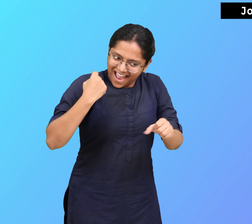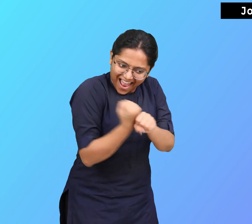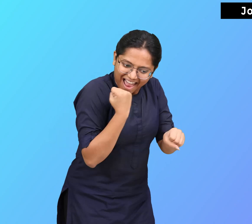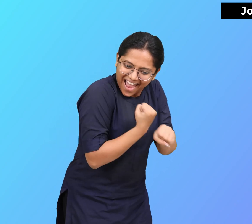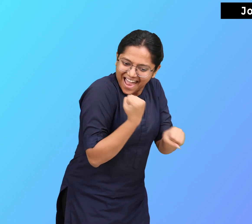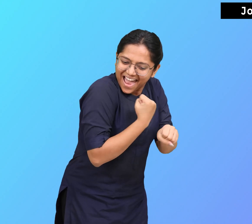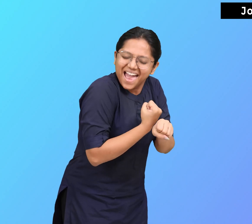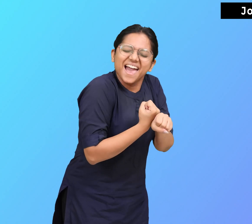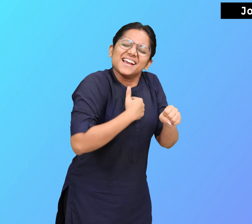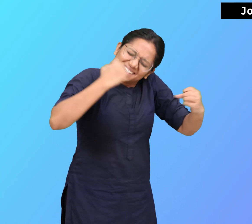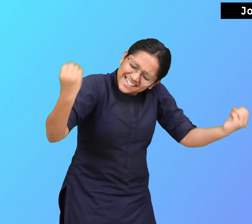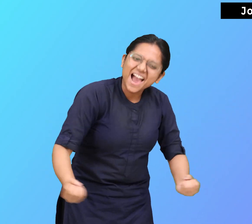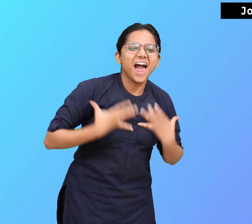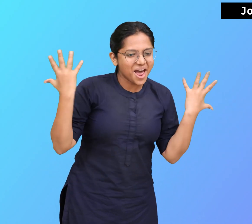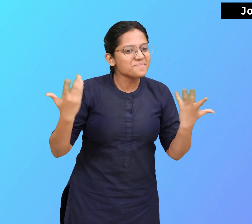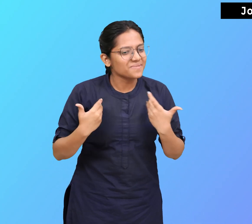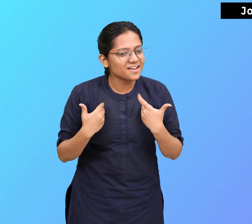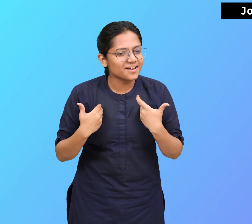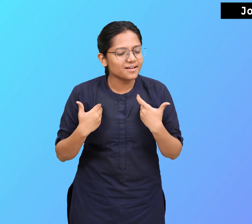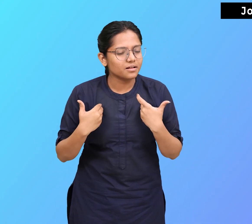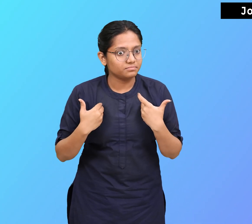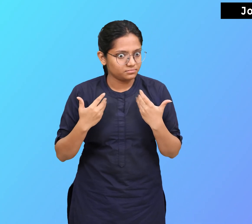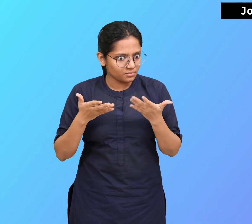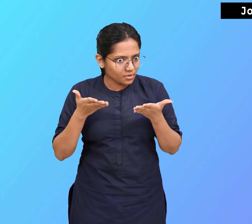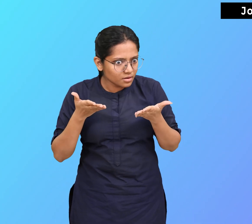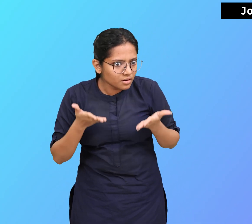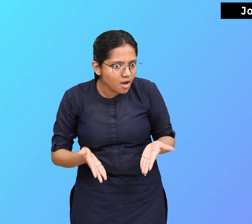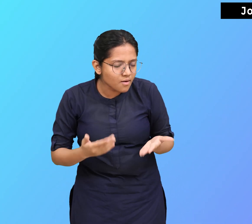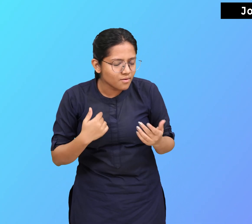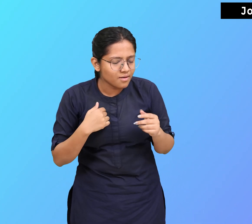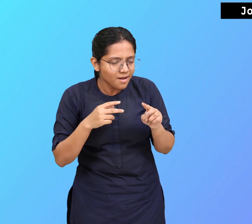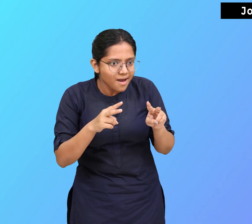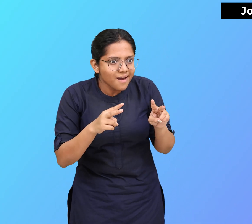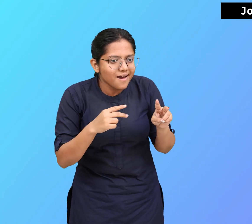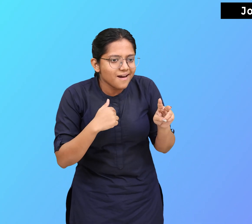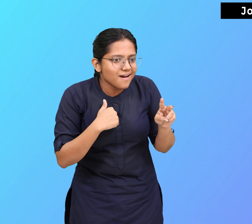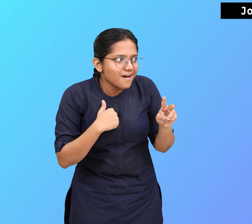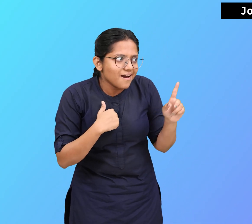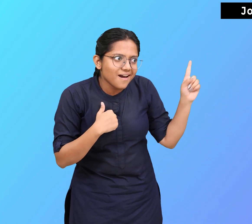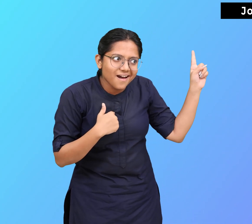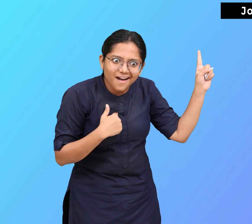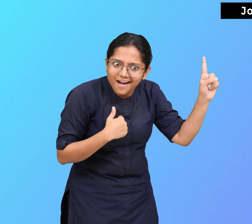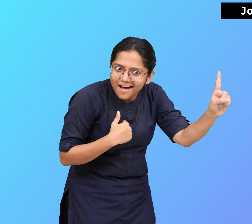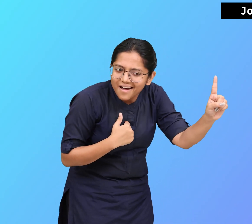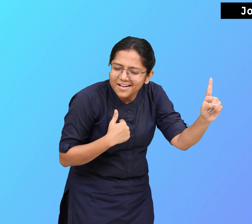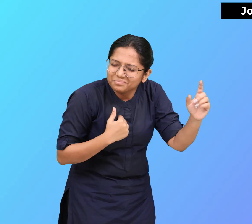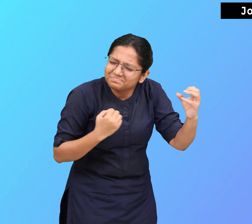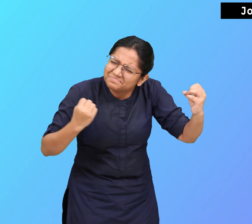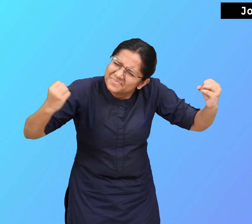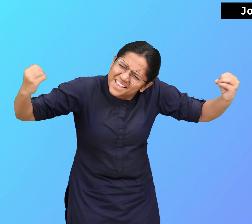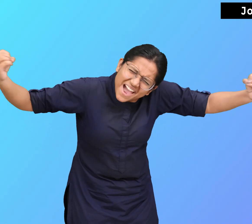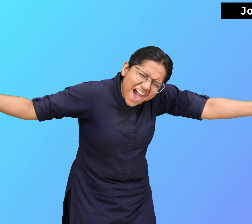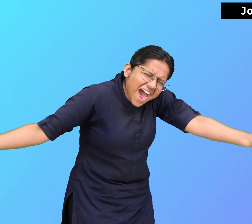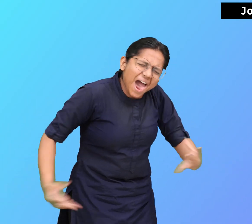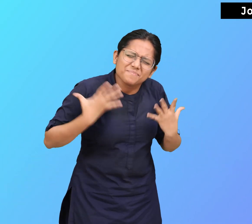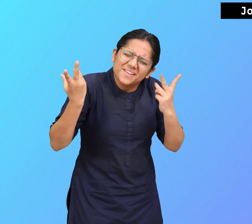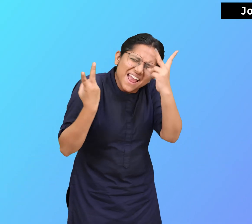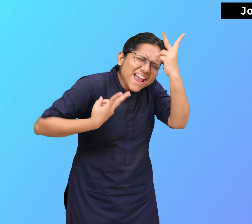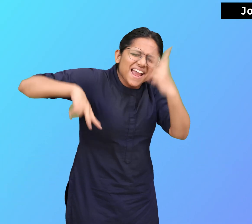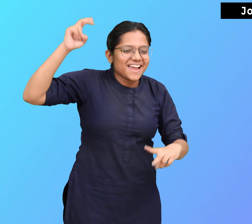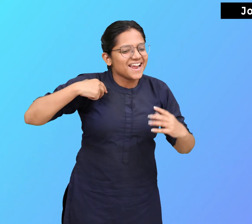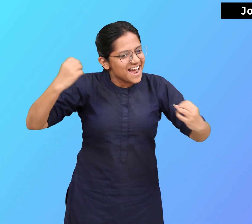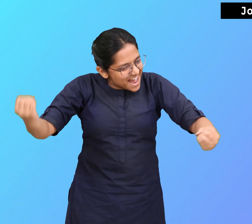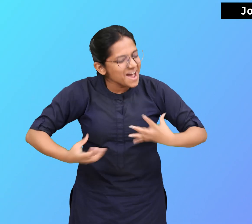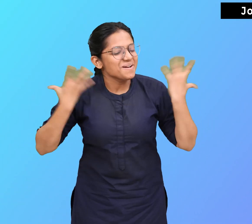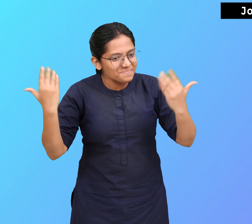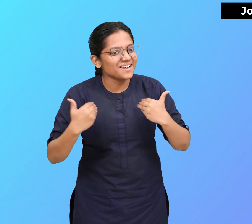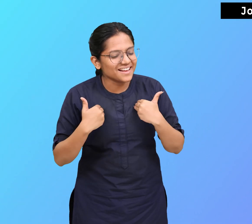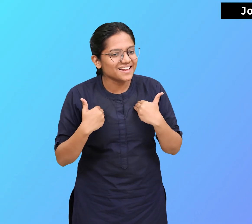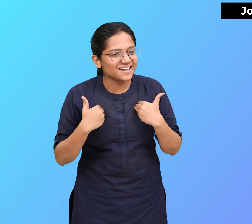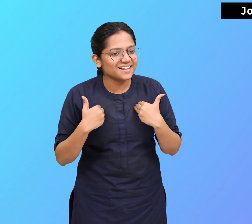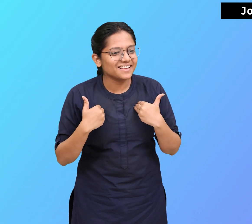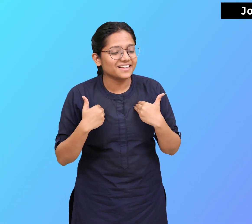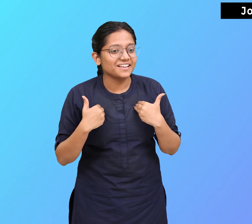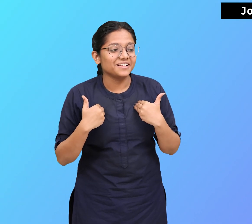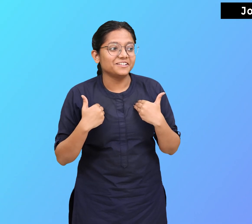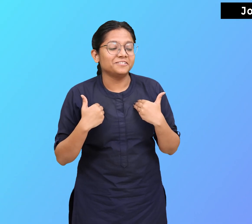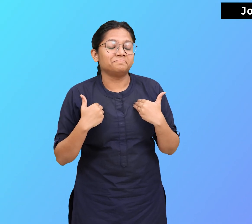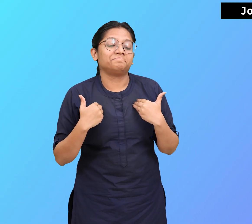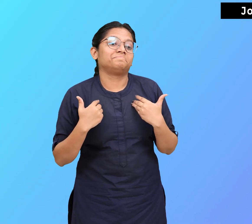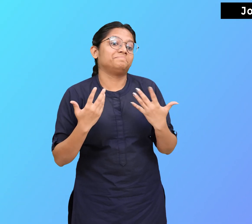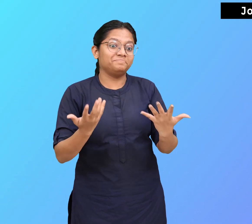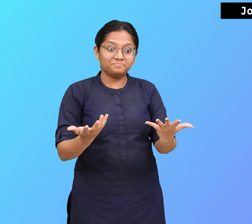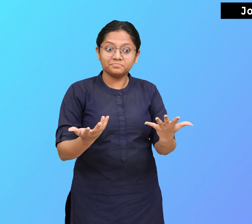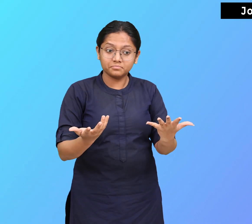And he is happy to do whatever the bridegroom wants. That’s how I feel now. I could not be happier.